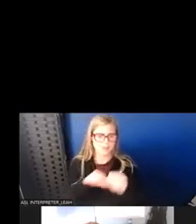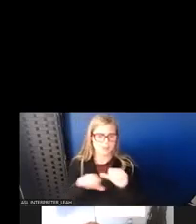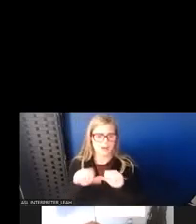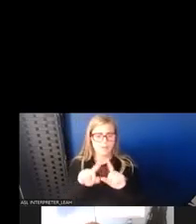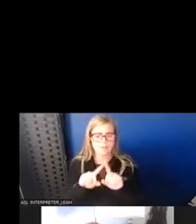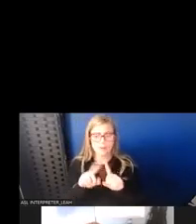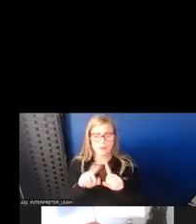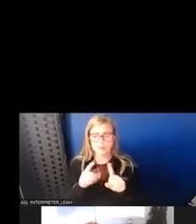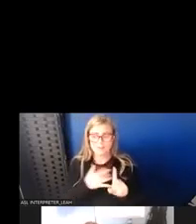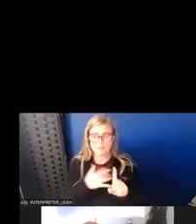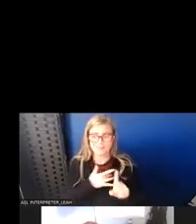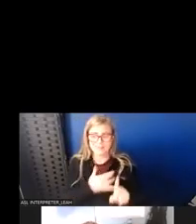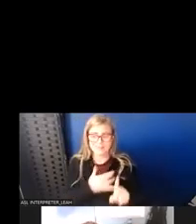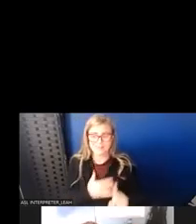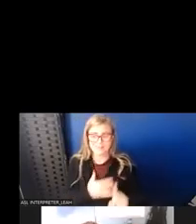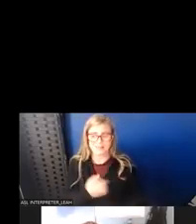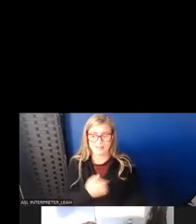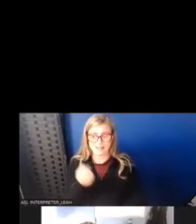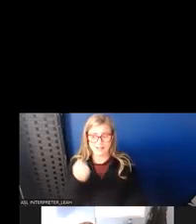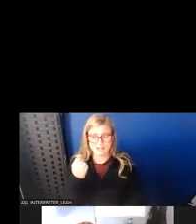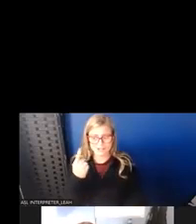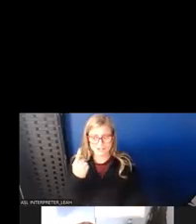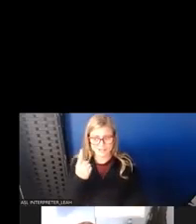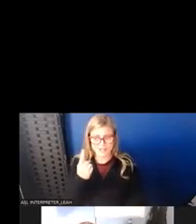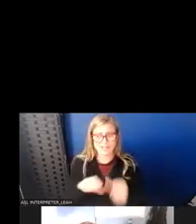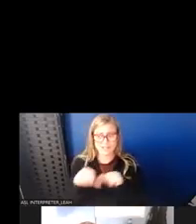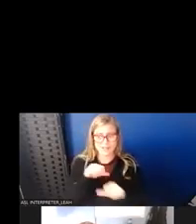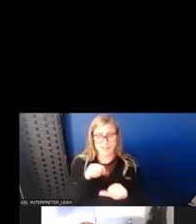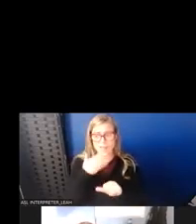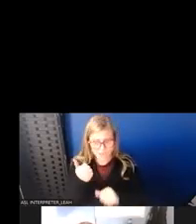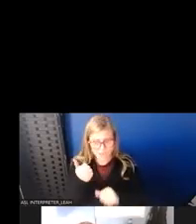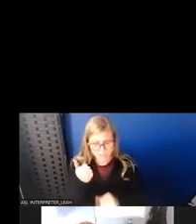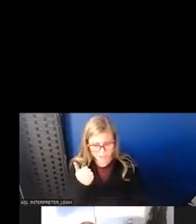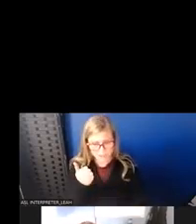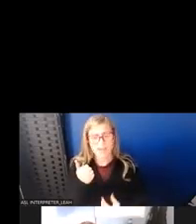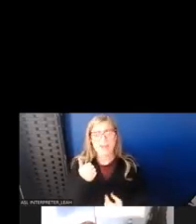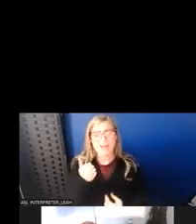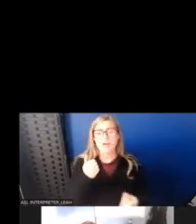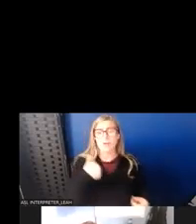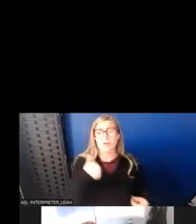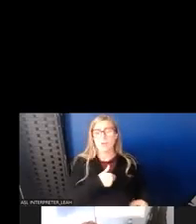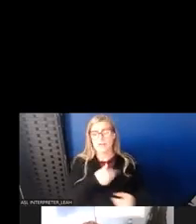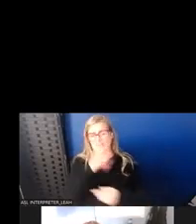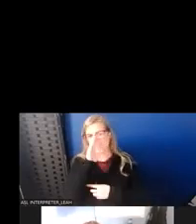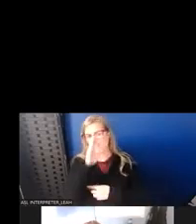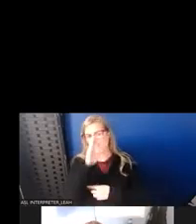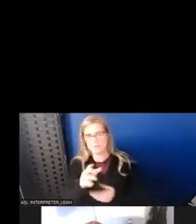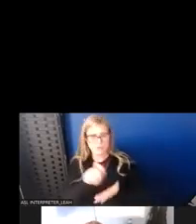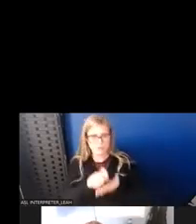better when we explicitly write down what we want to achieve and how we want to achieve it.